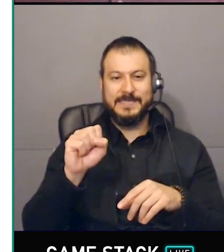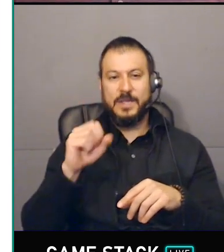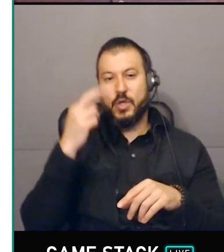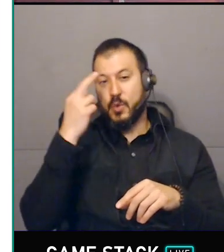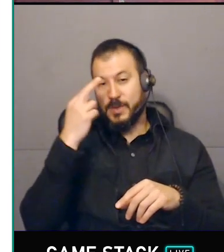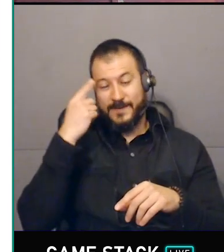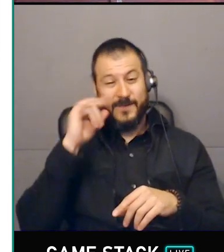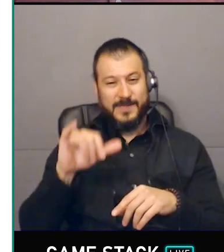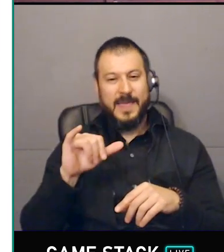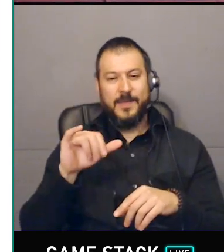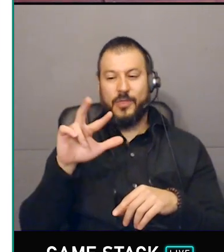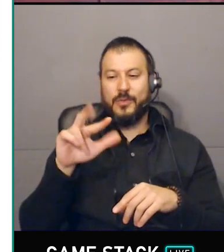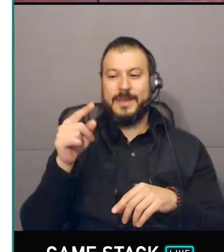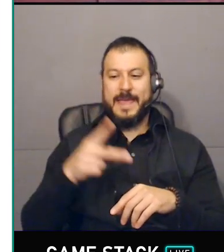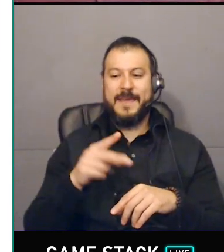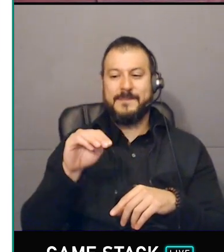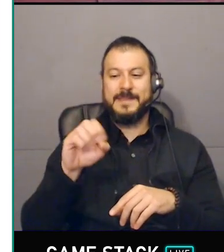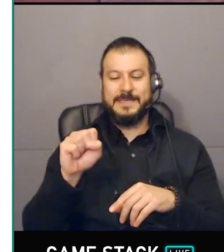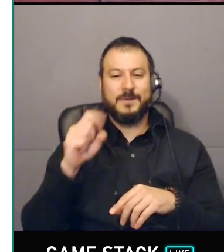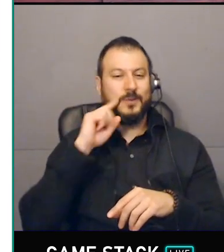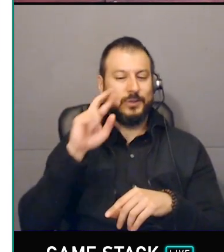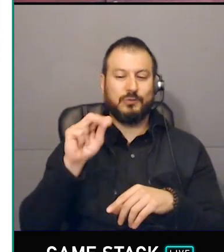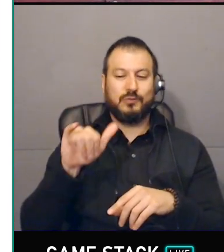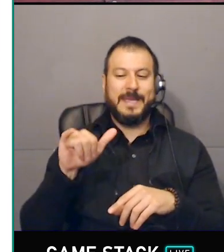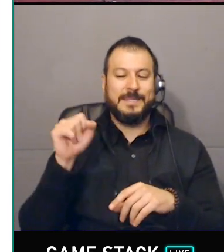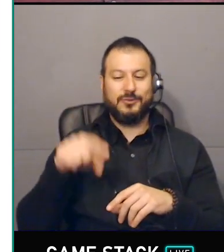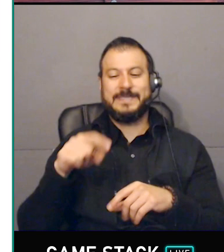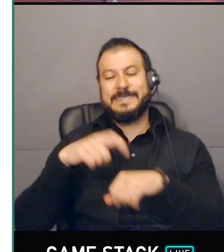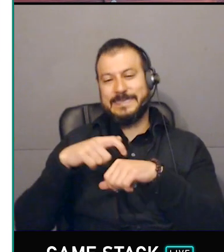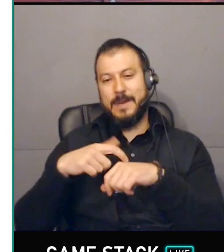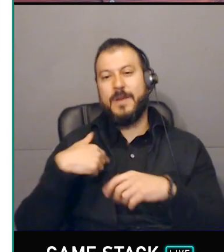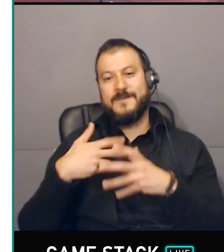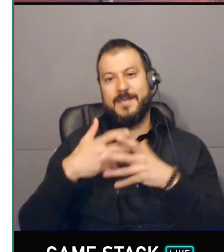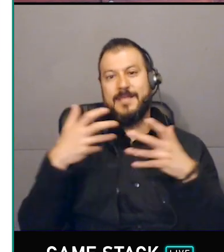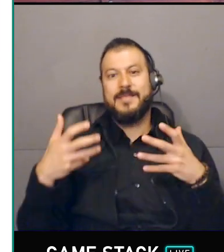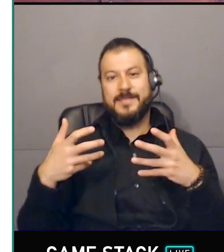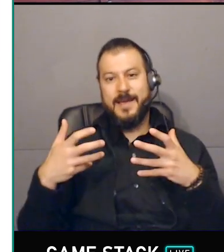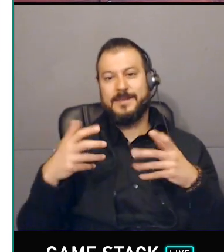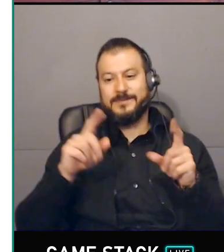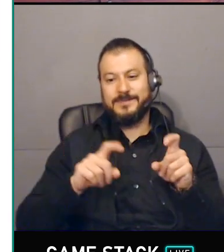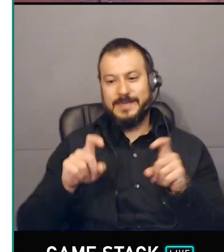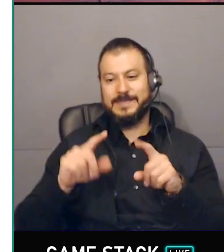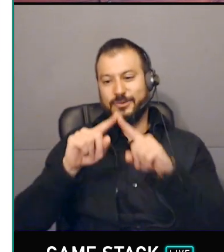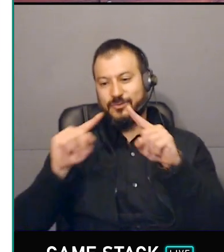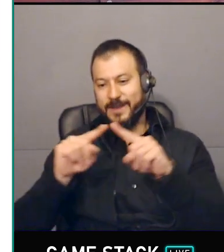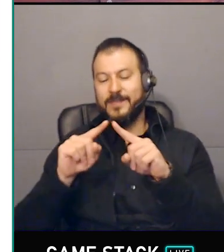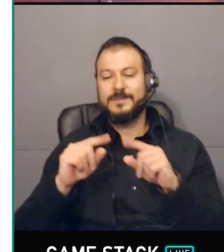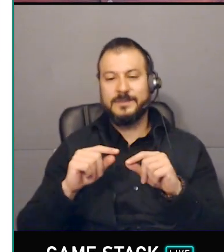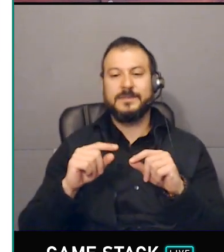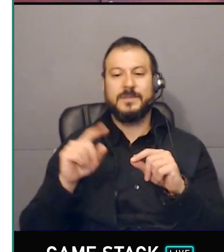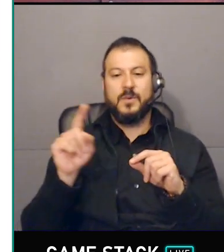the reason for that was 3 1/2 milliseconds, with ray tracing time 'cause we had a lot of Alpha tested triangles,